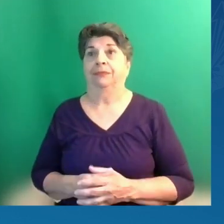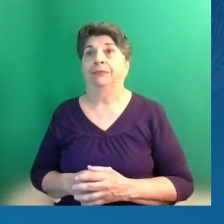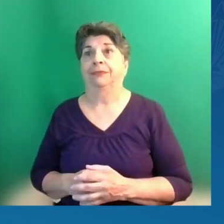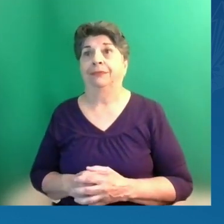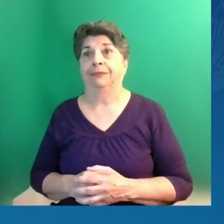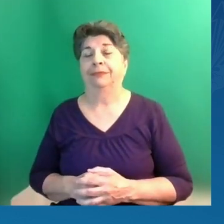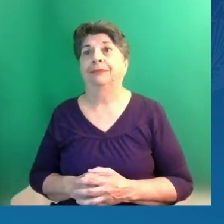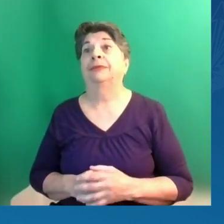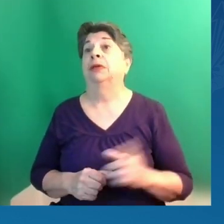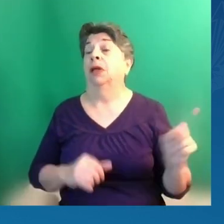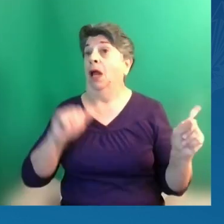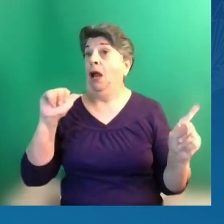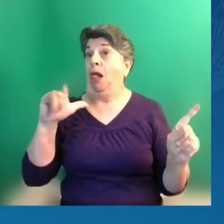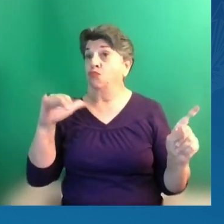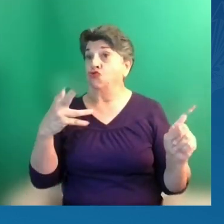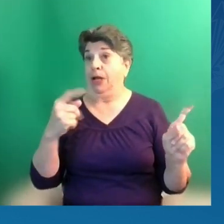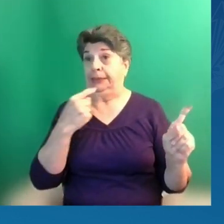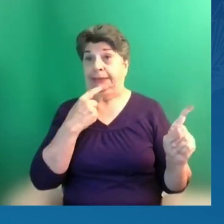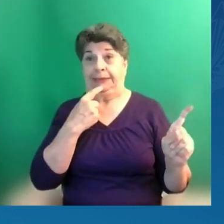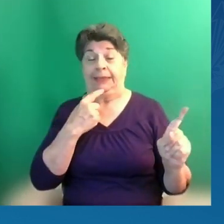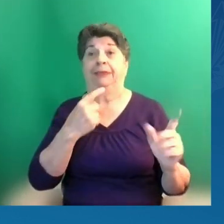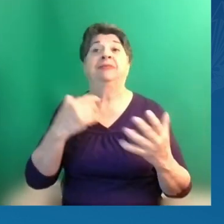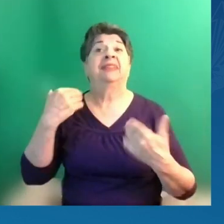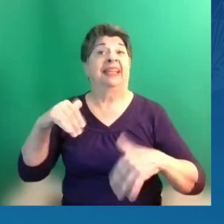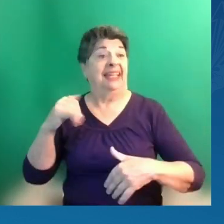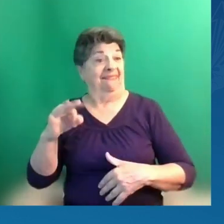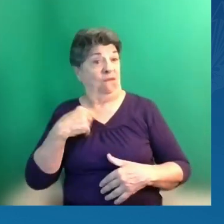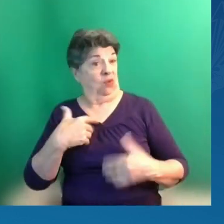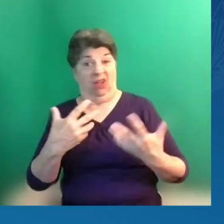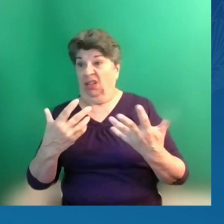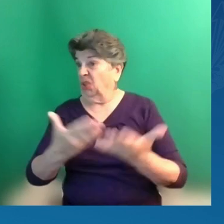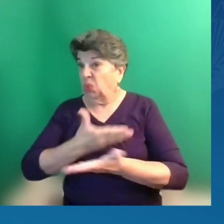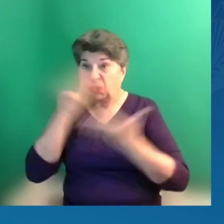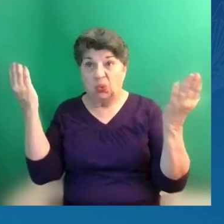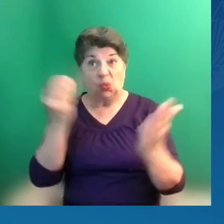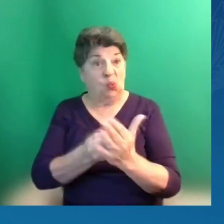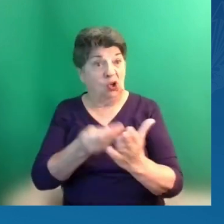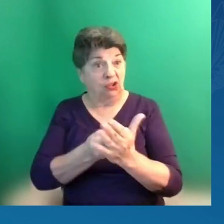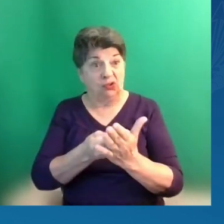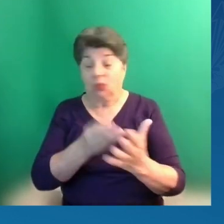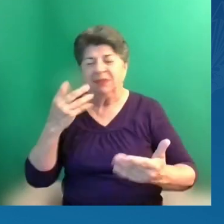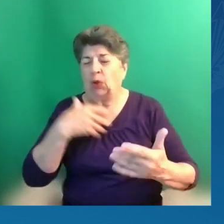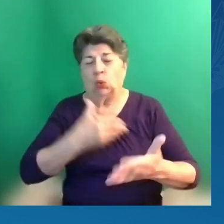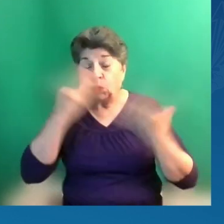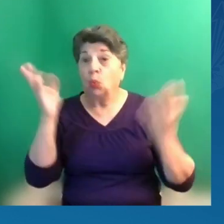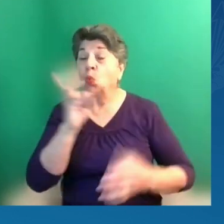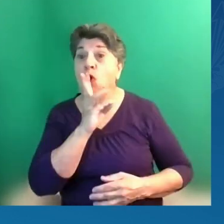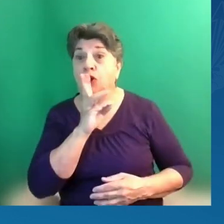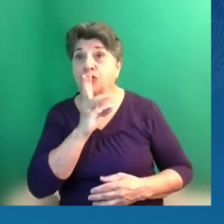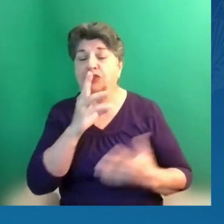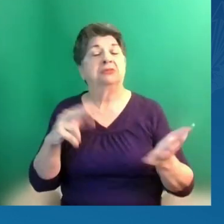and flat out unacceptable. More than two decades later, her words echo with powerful resonance.